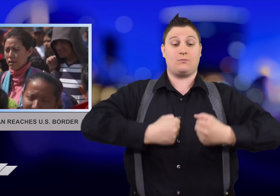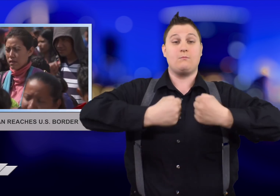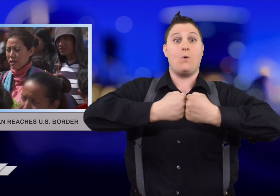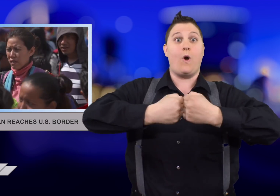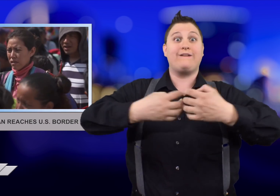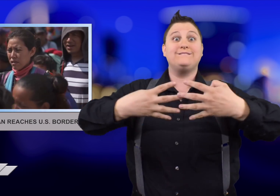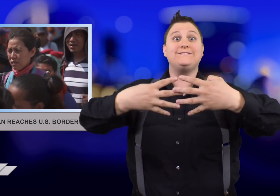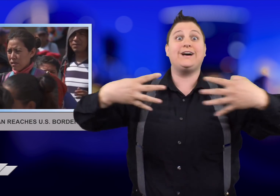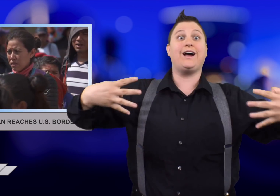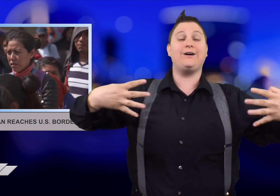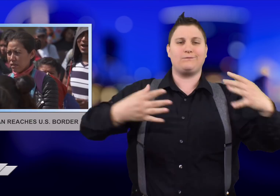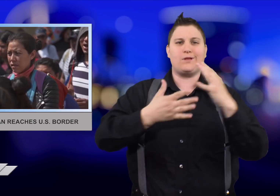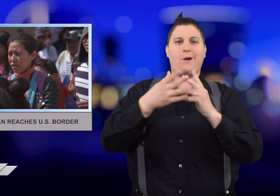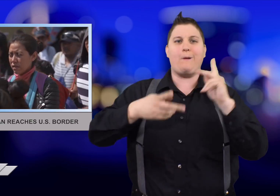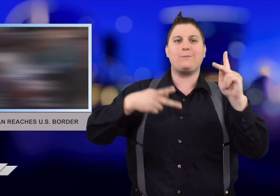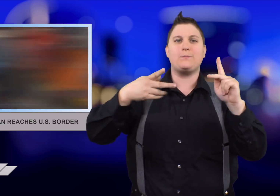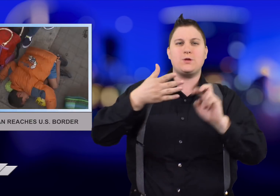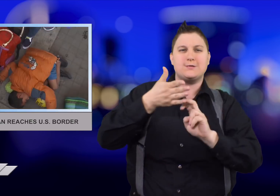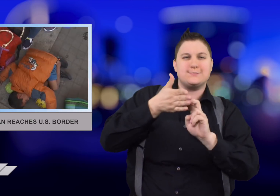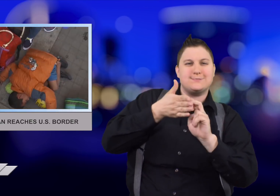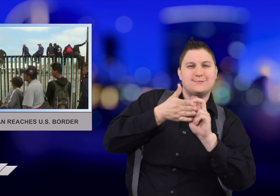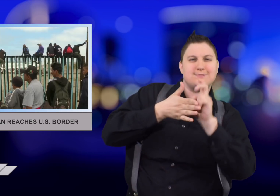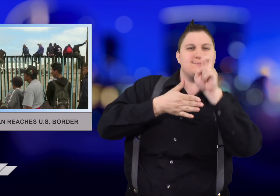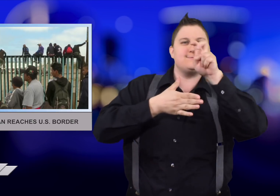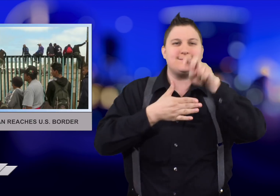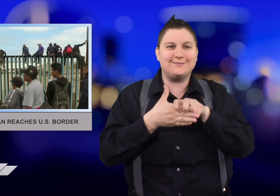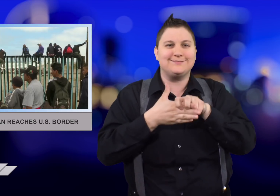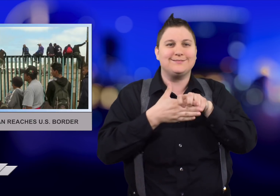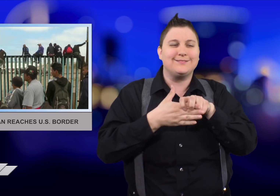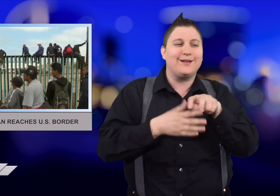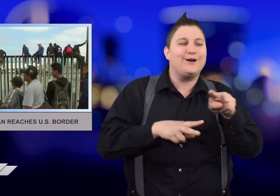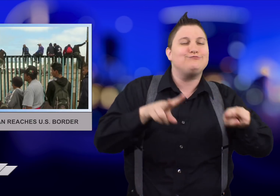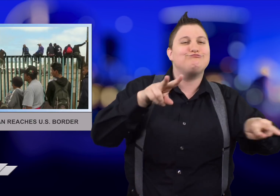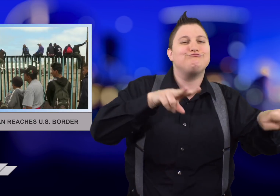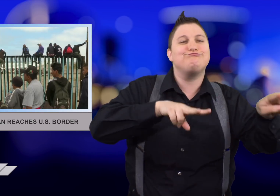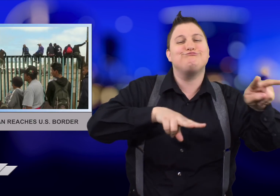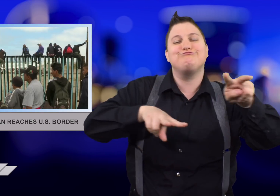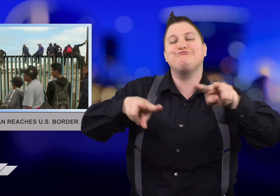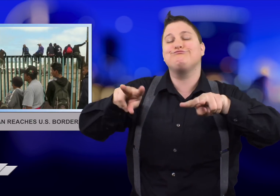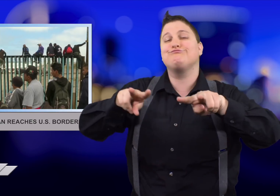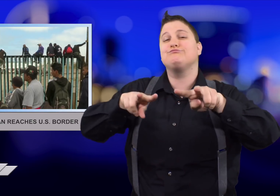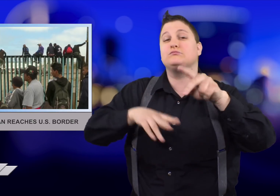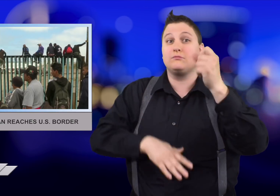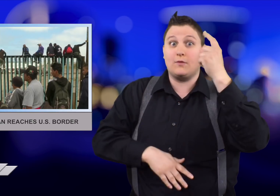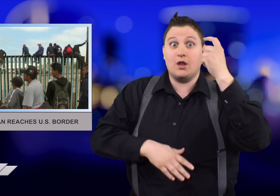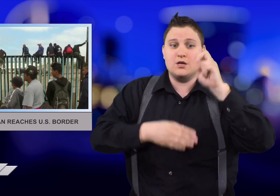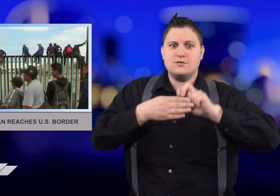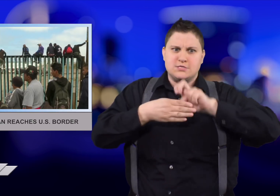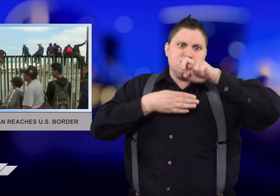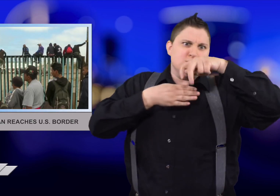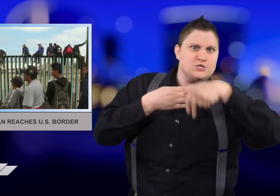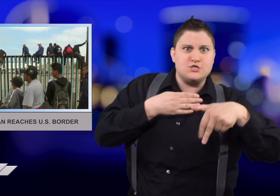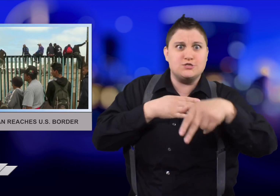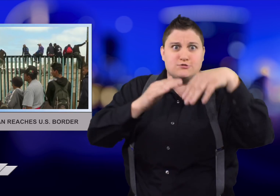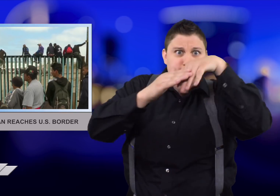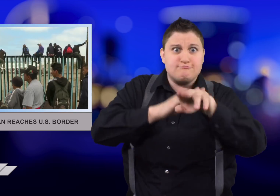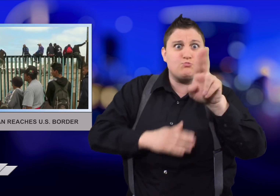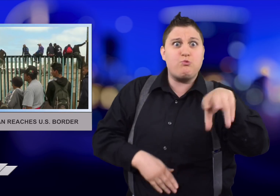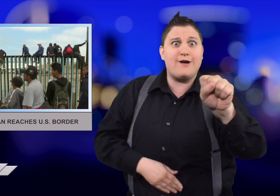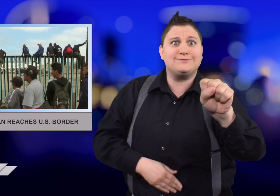Some people climbed the border fence, sat on top and looked around but did not cross